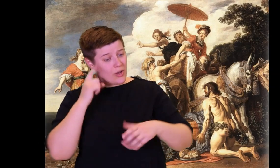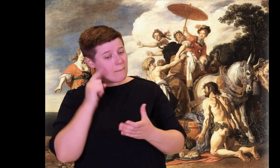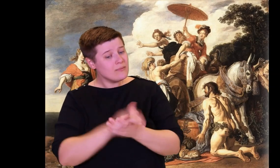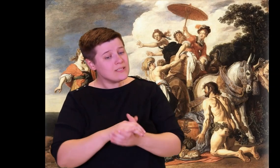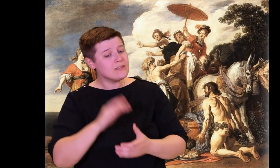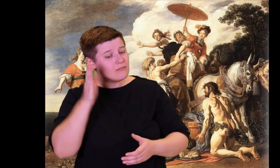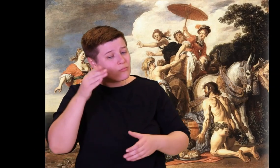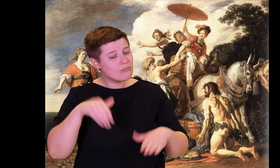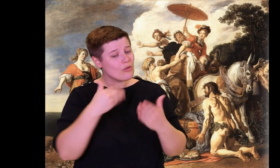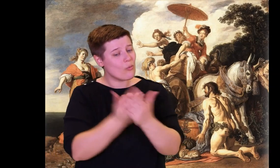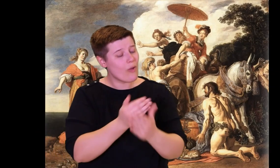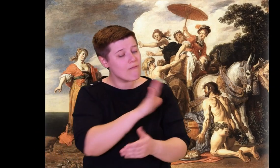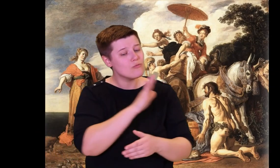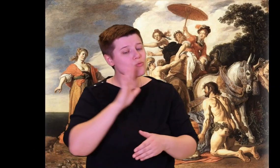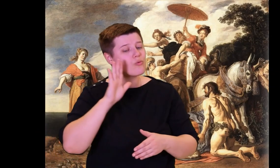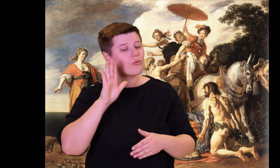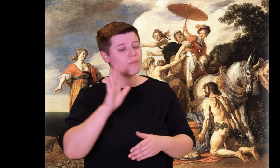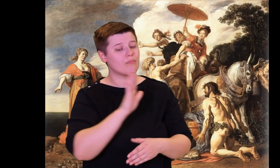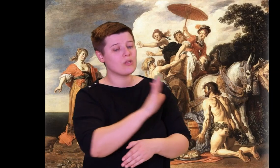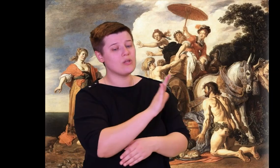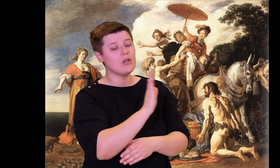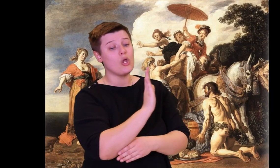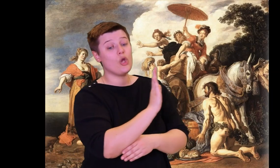unlike the other houses in Phaeacia.